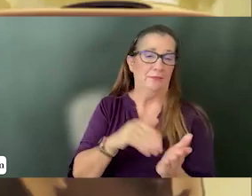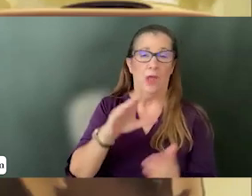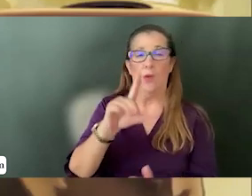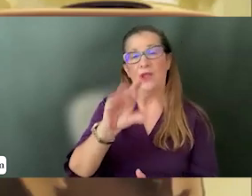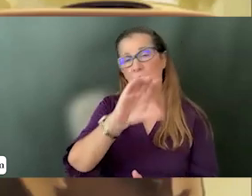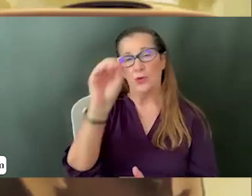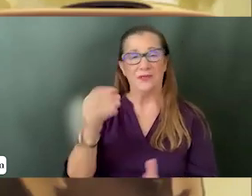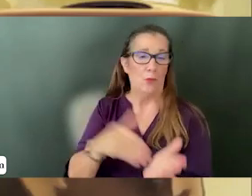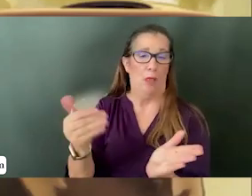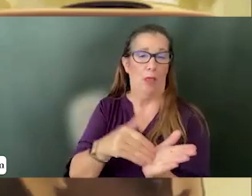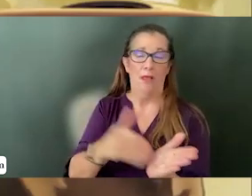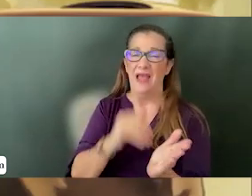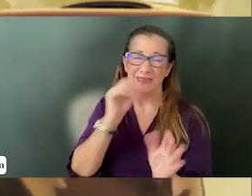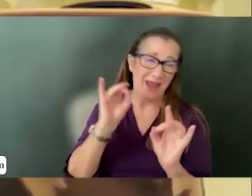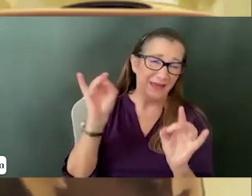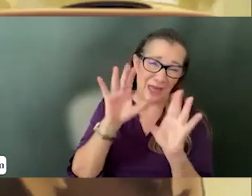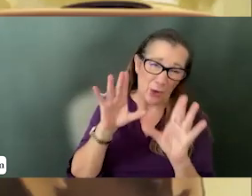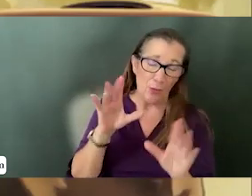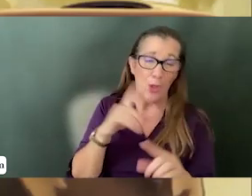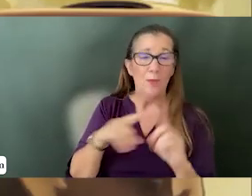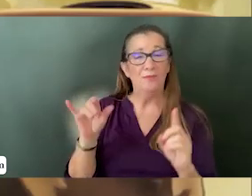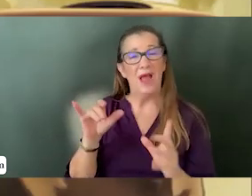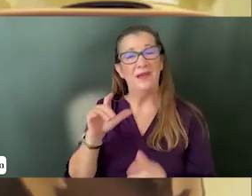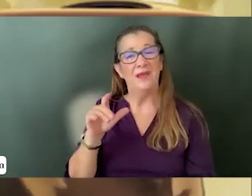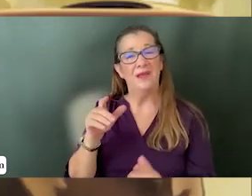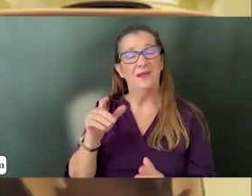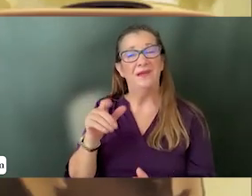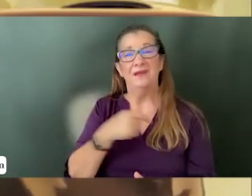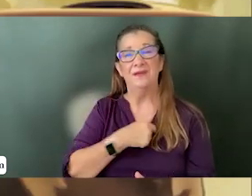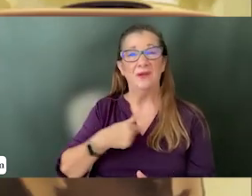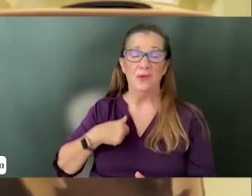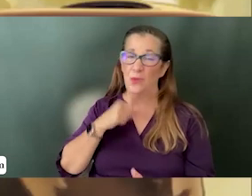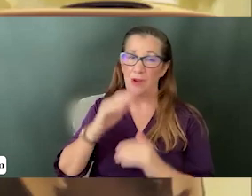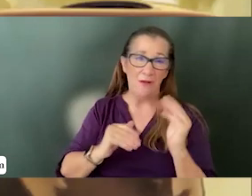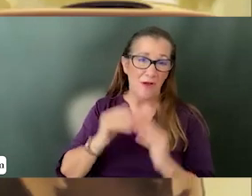It's not terrible, but that puts us in the very uncomfortable position of judging.